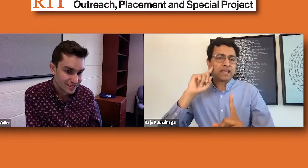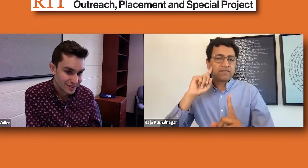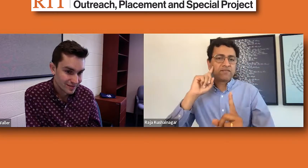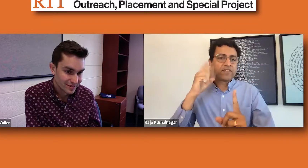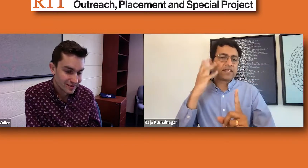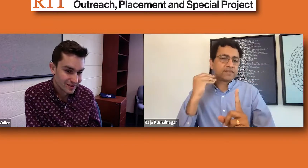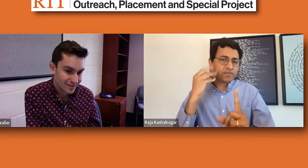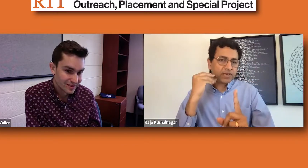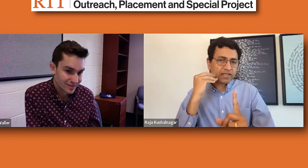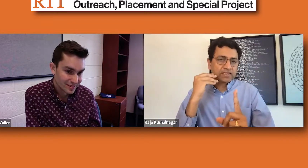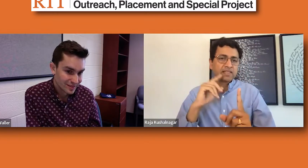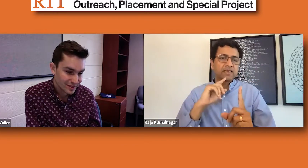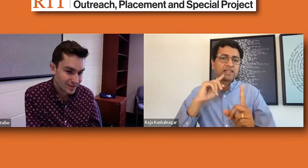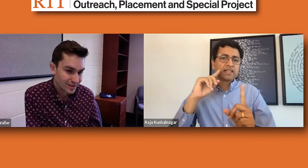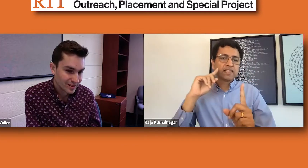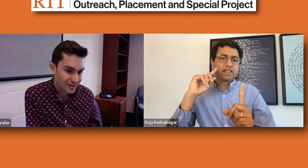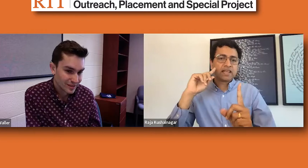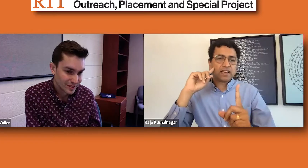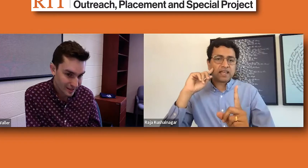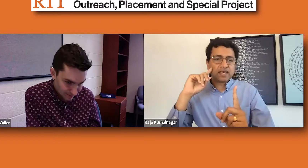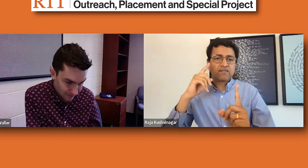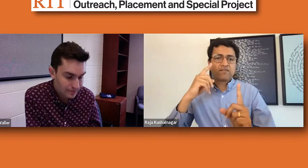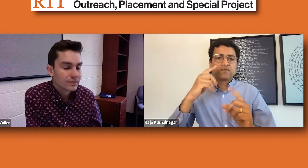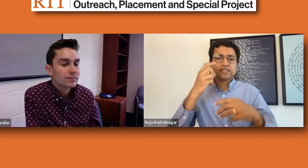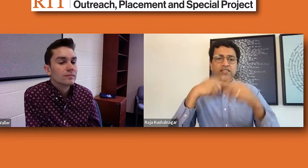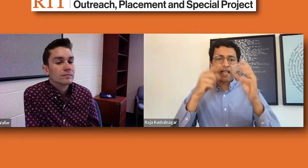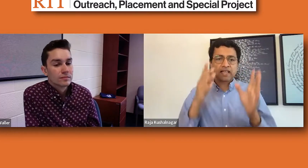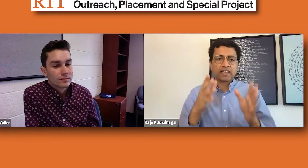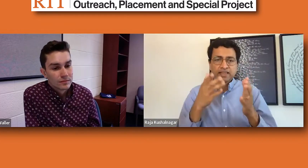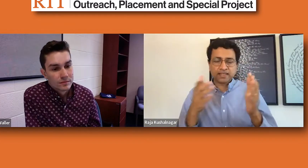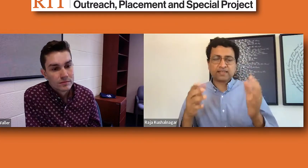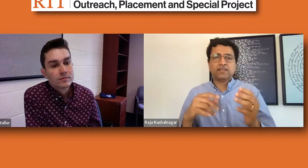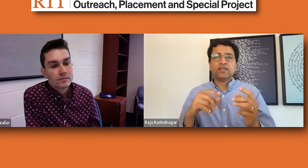and the collaboration with each other and having that Deaf experience,